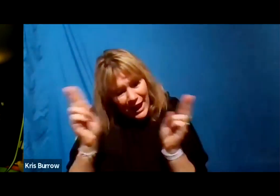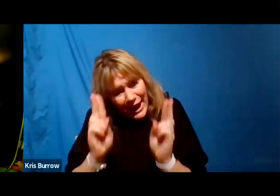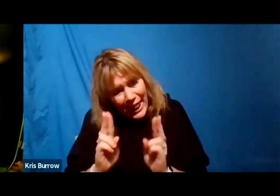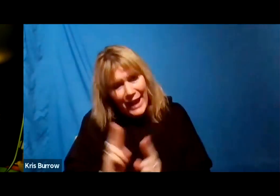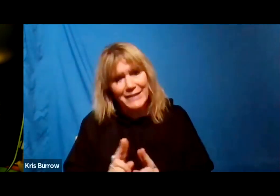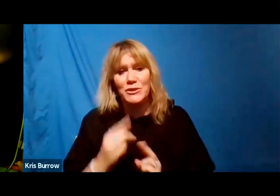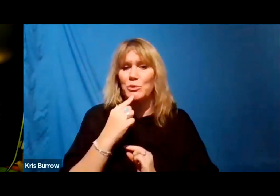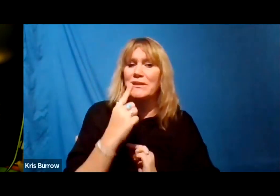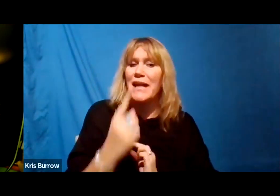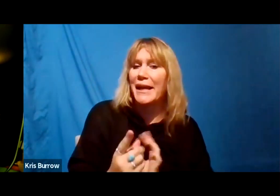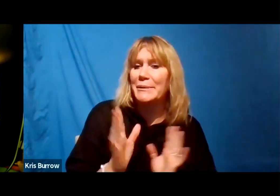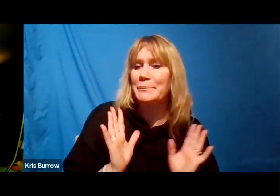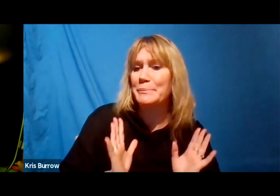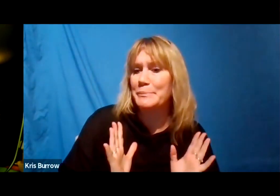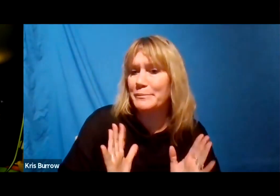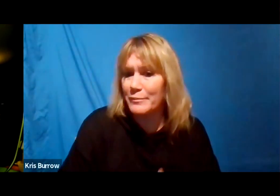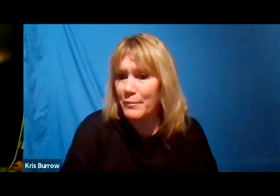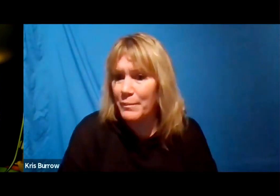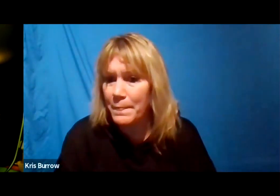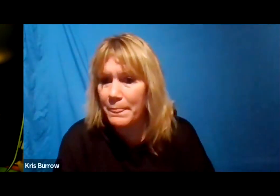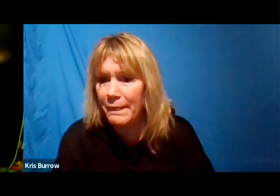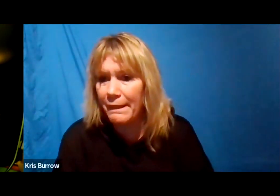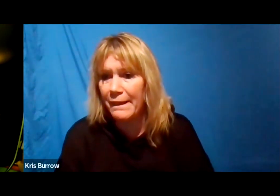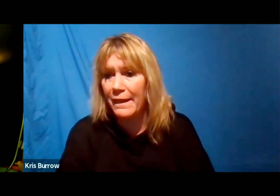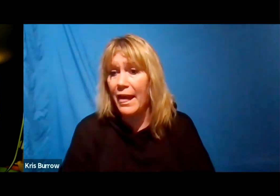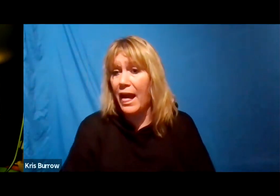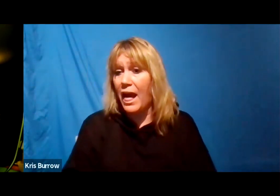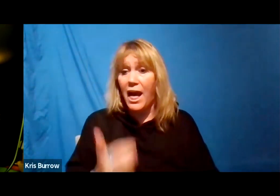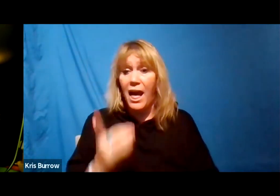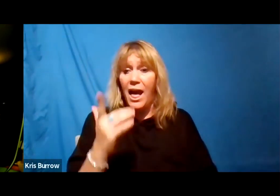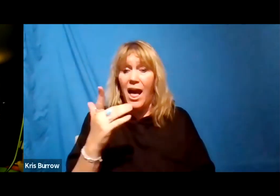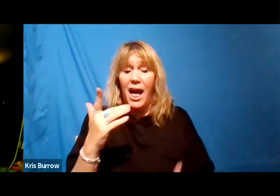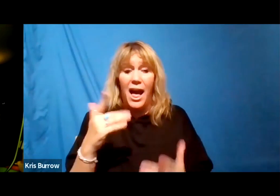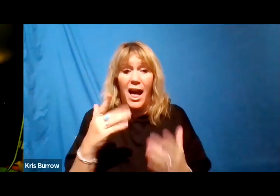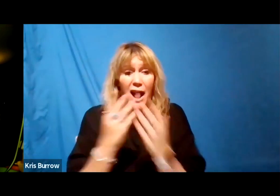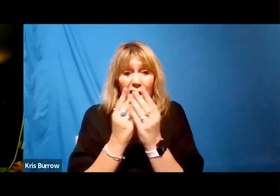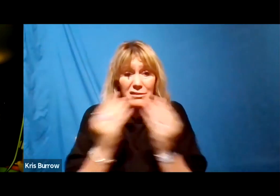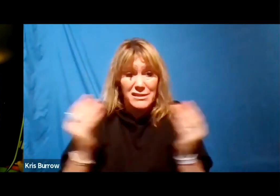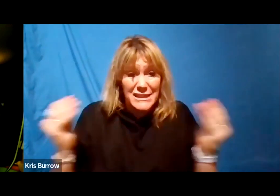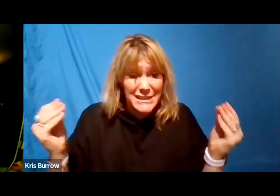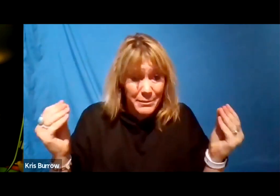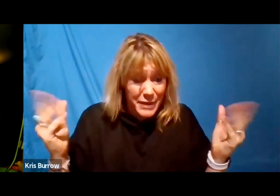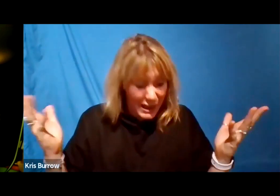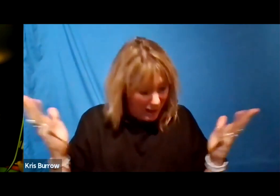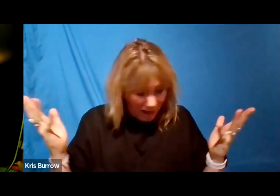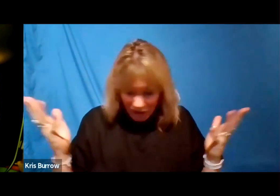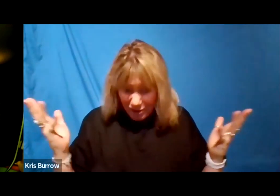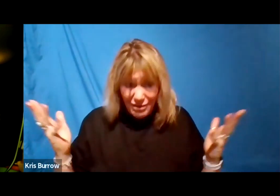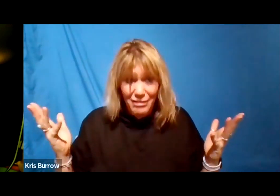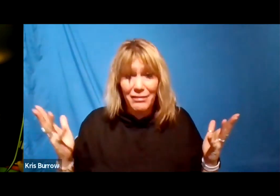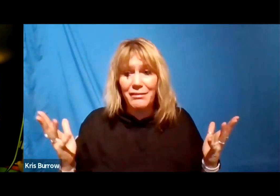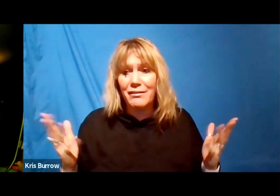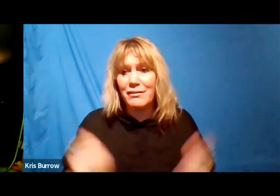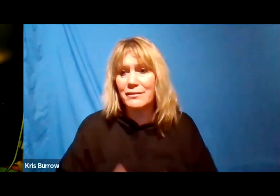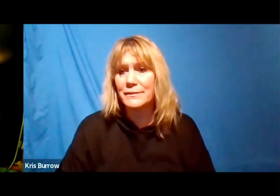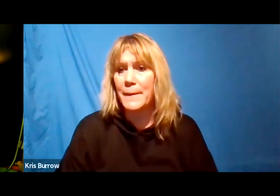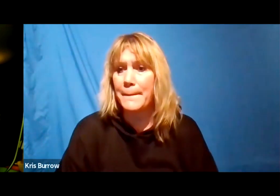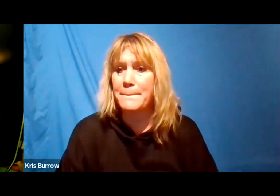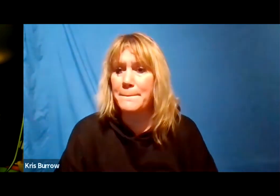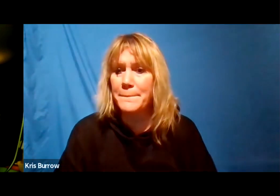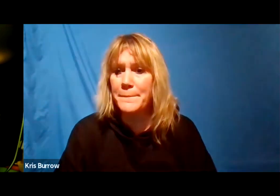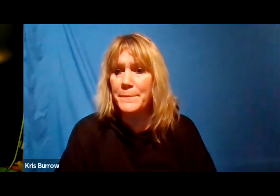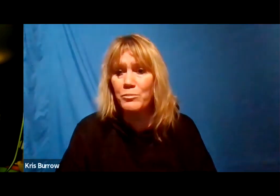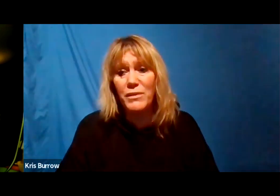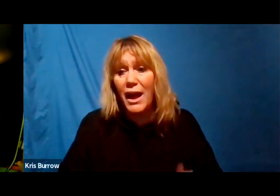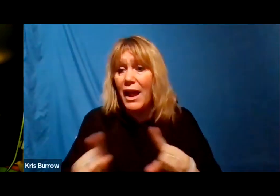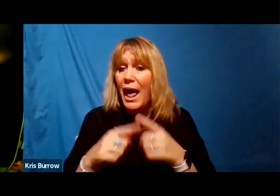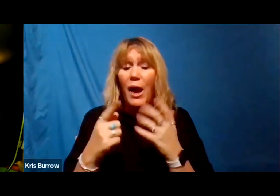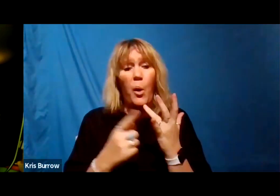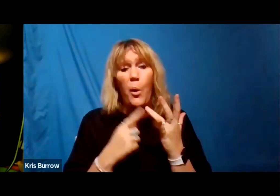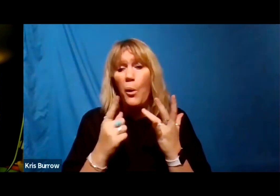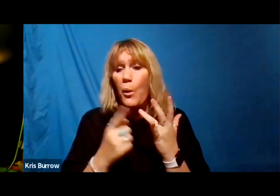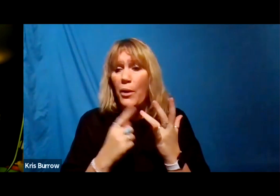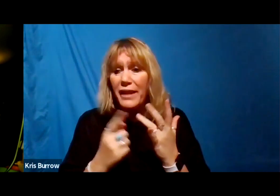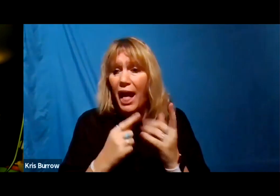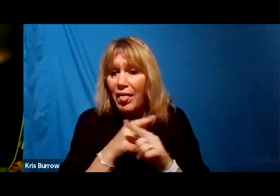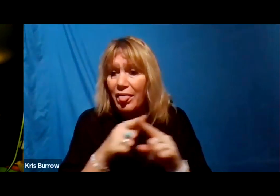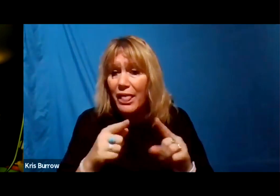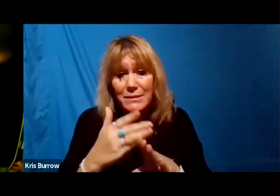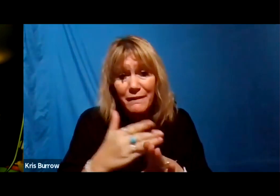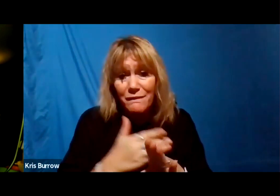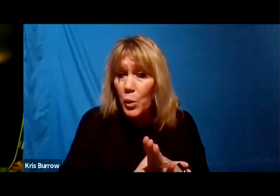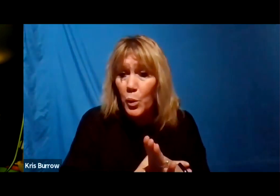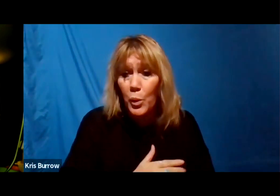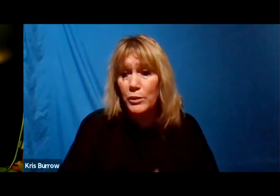1992 album, but this is a new version